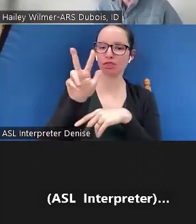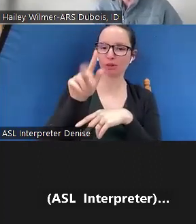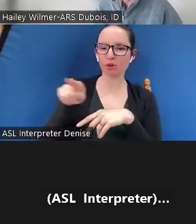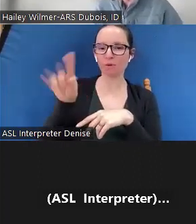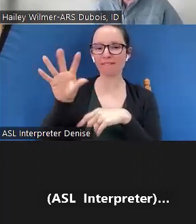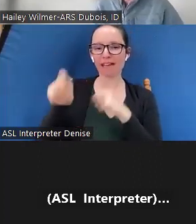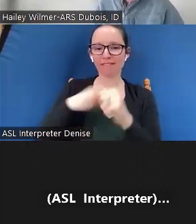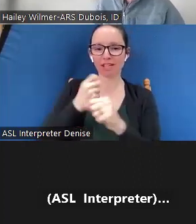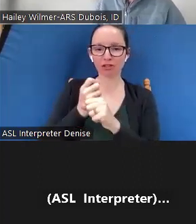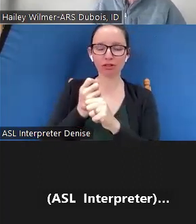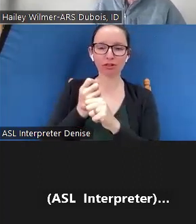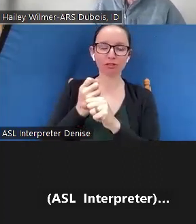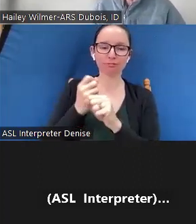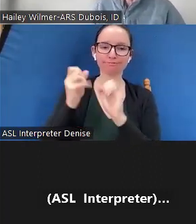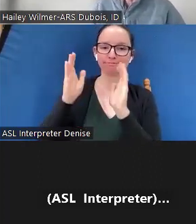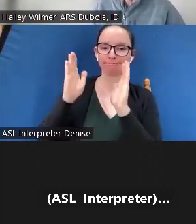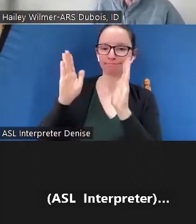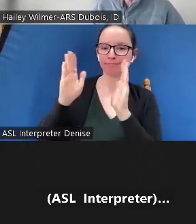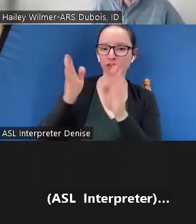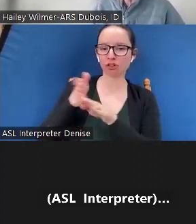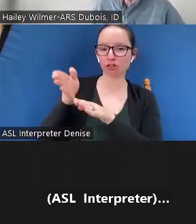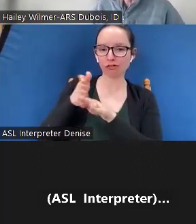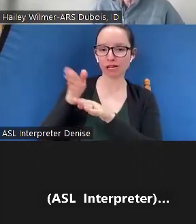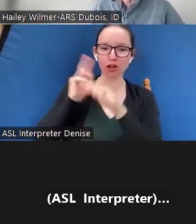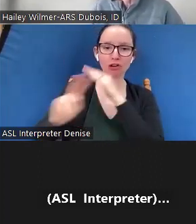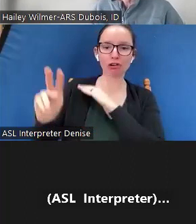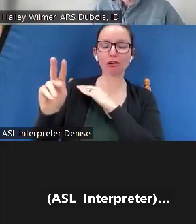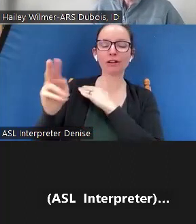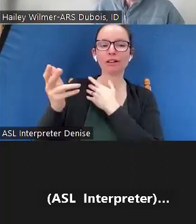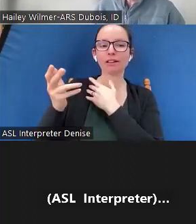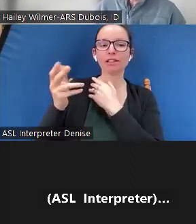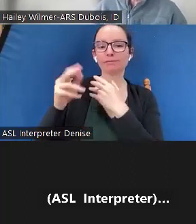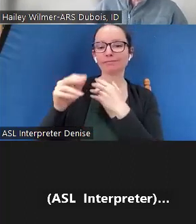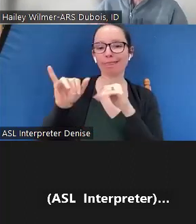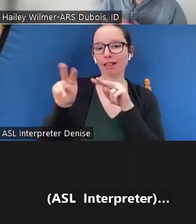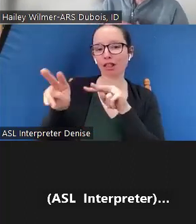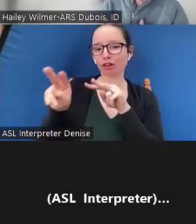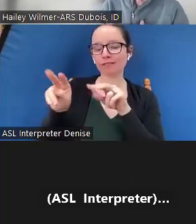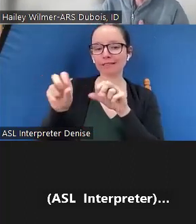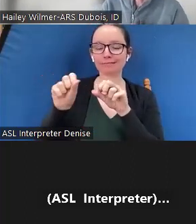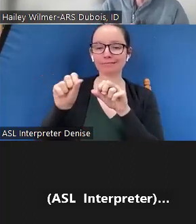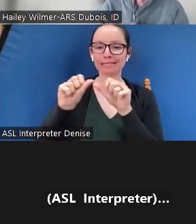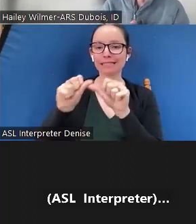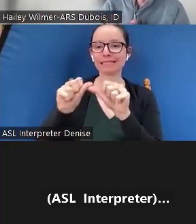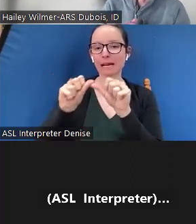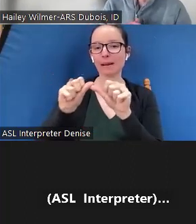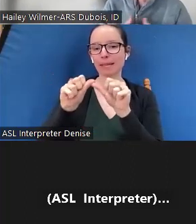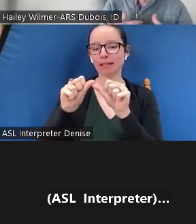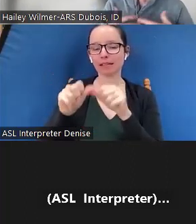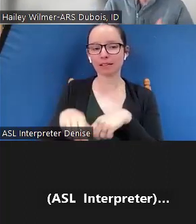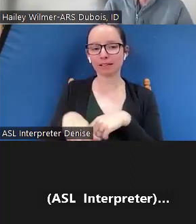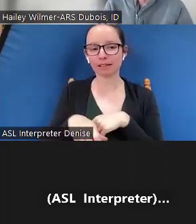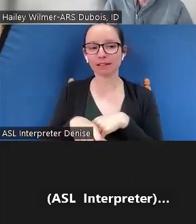broader look at sustainability. The the goal there is to move from sort of an innovation